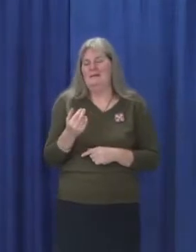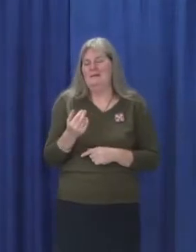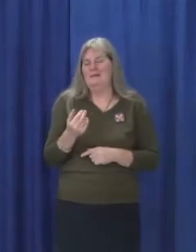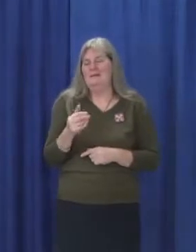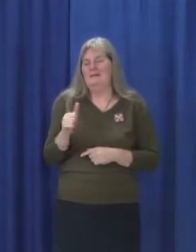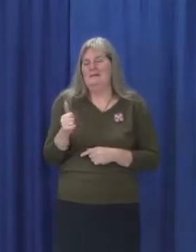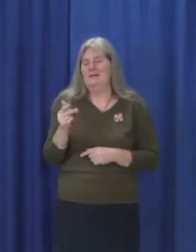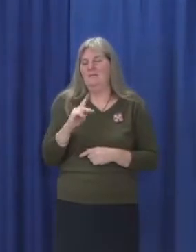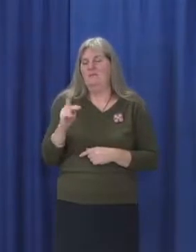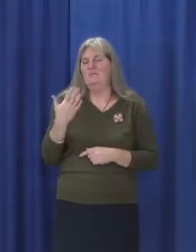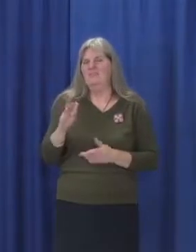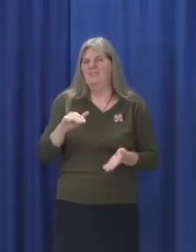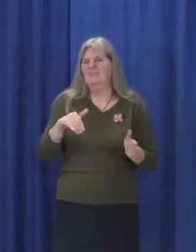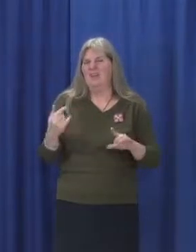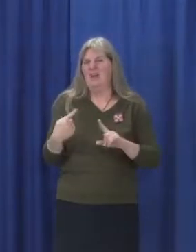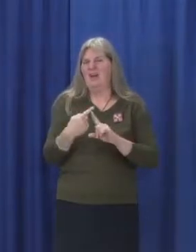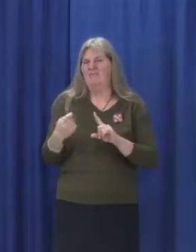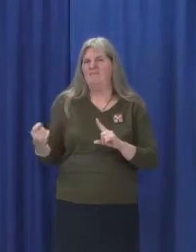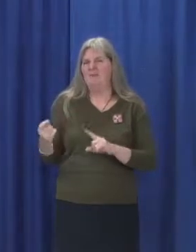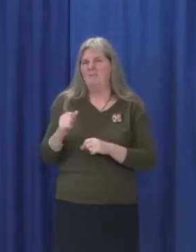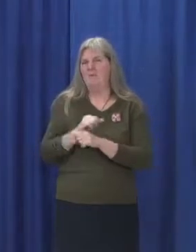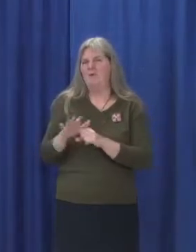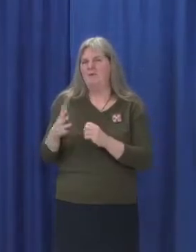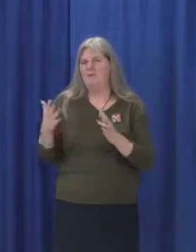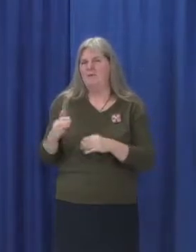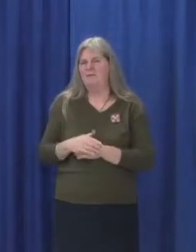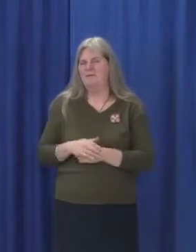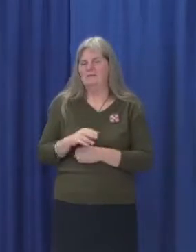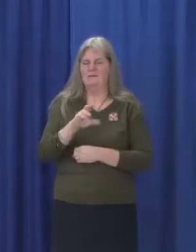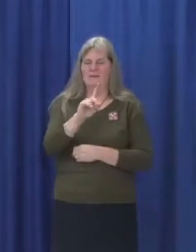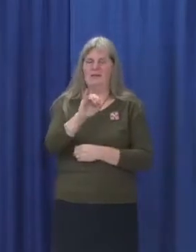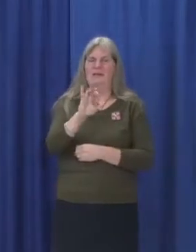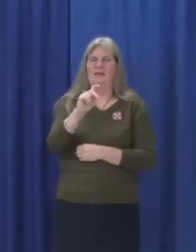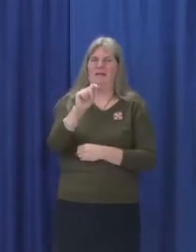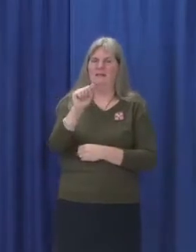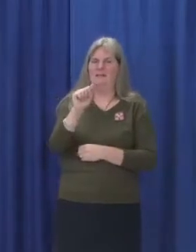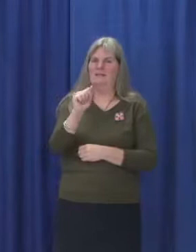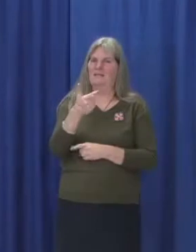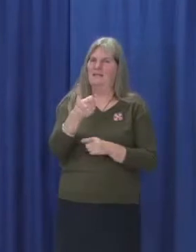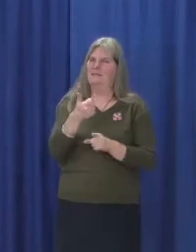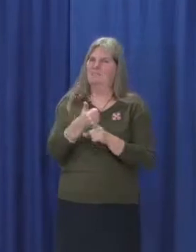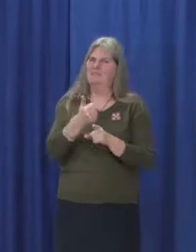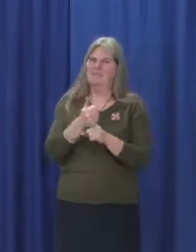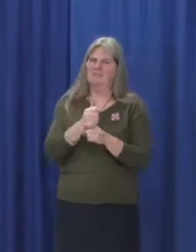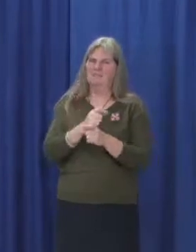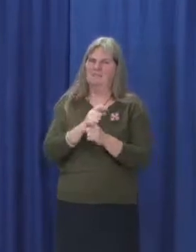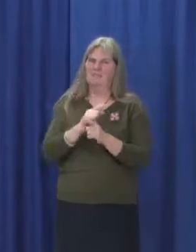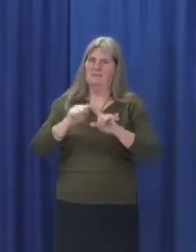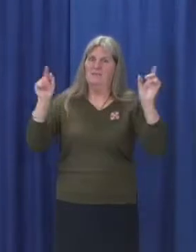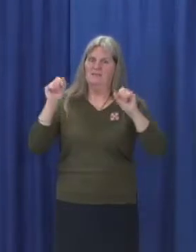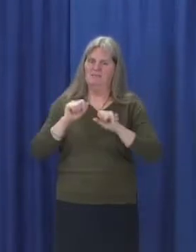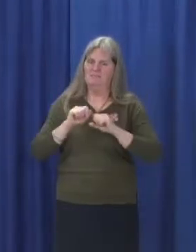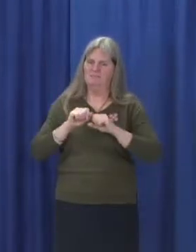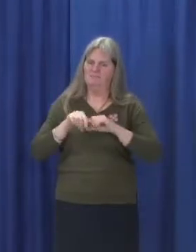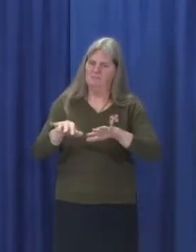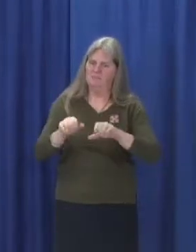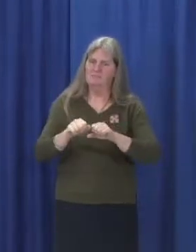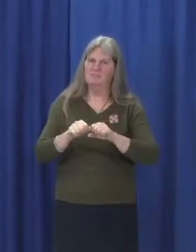people have died and the Delta variant is different. I've had to Chief Medical